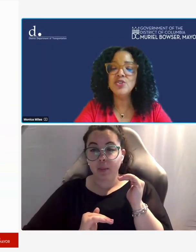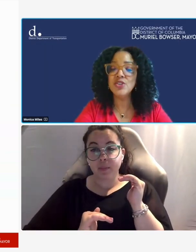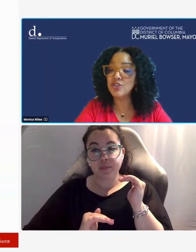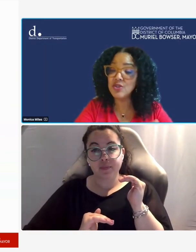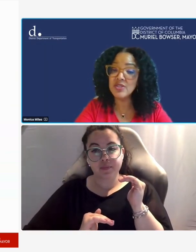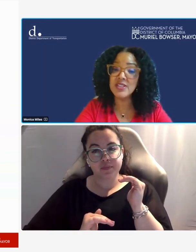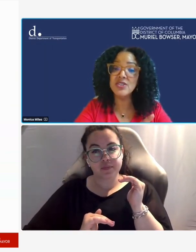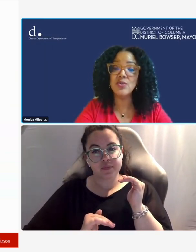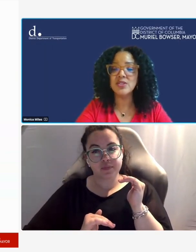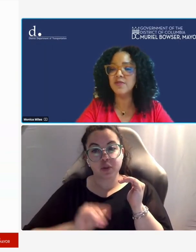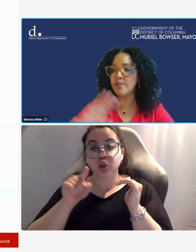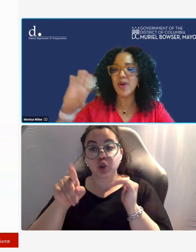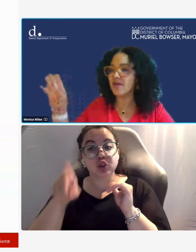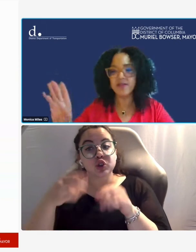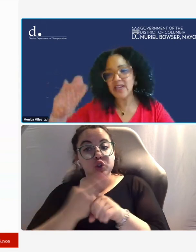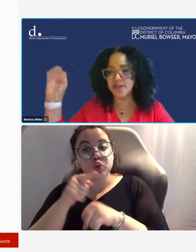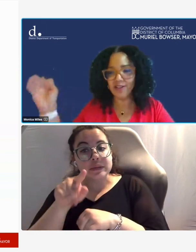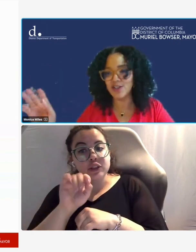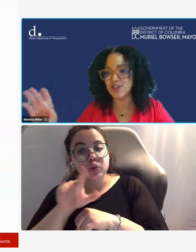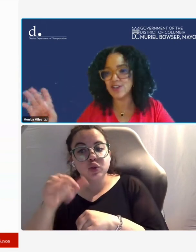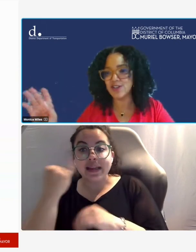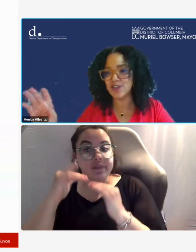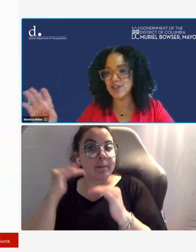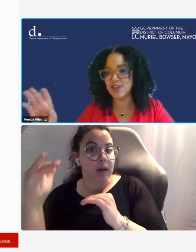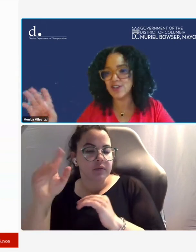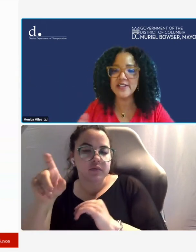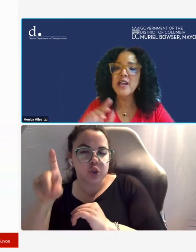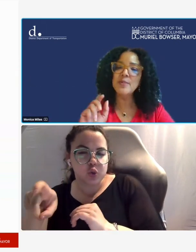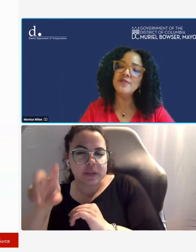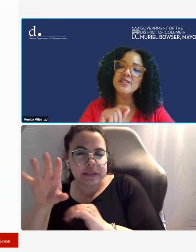should use this tool so if it's above definitely you're going to use salary surveys but if it's